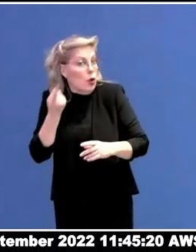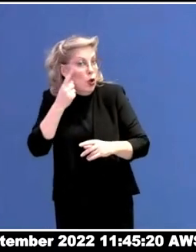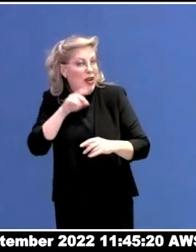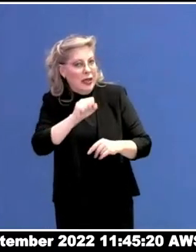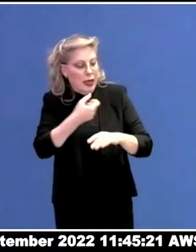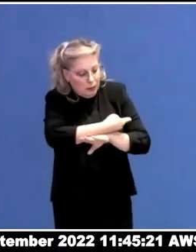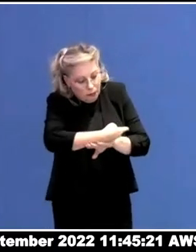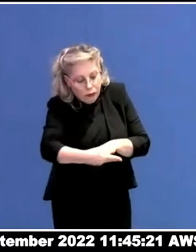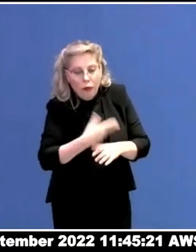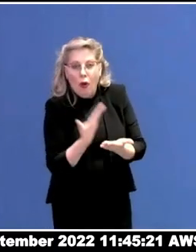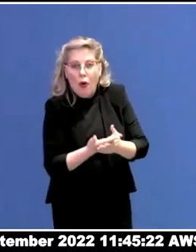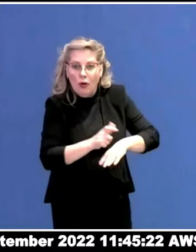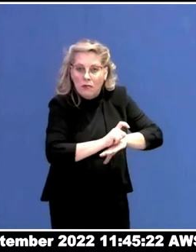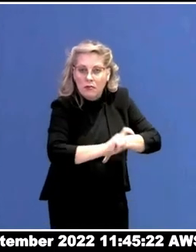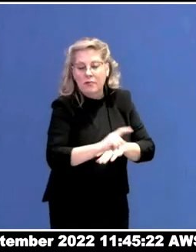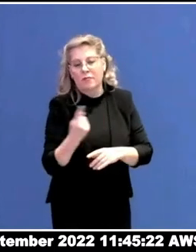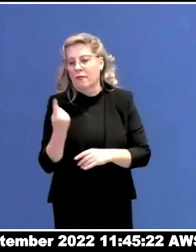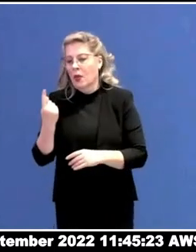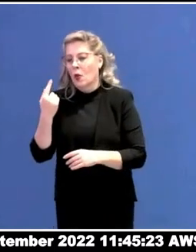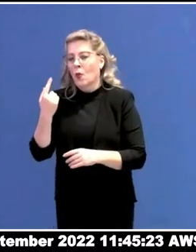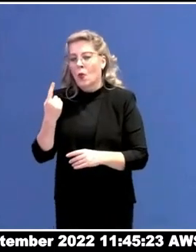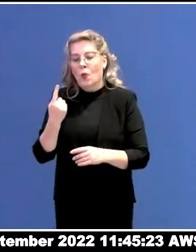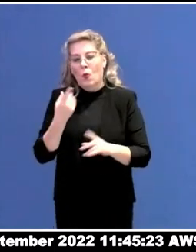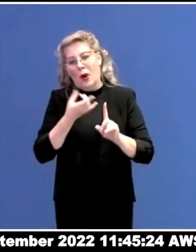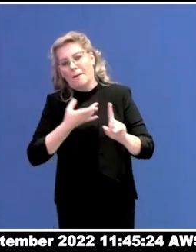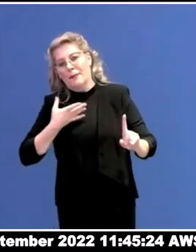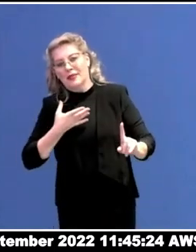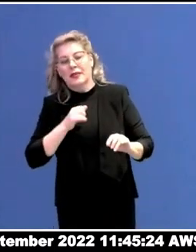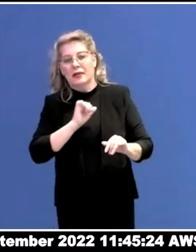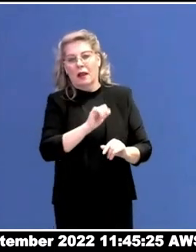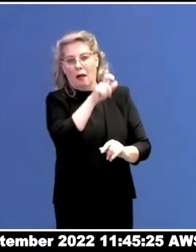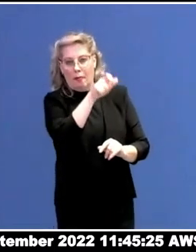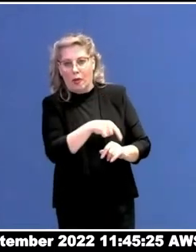And this is one particular unit at Acacia Prison several months after we left, sleeping